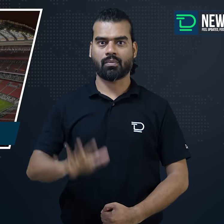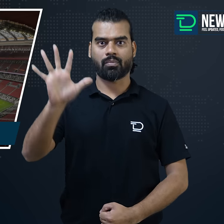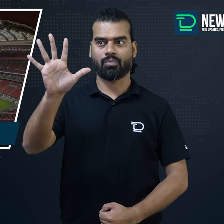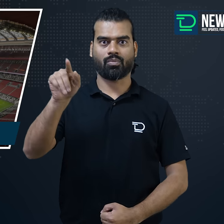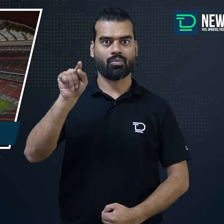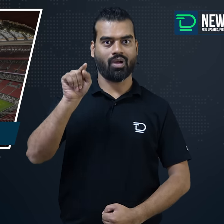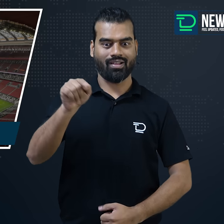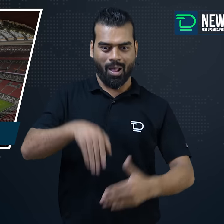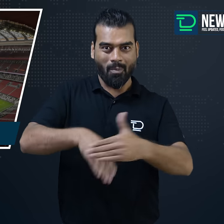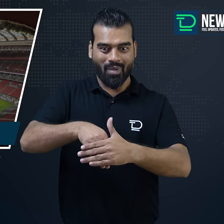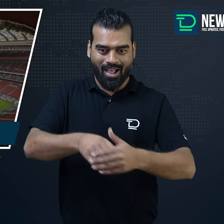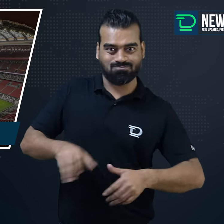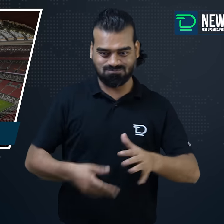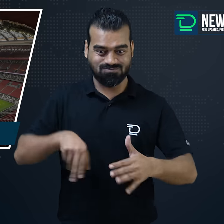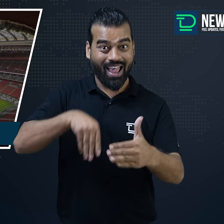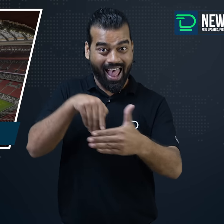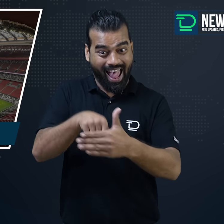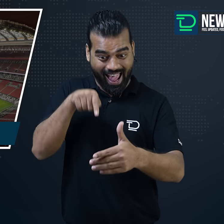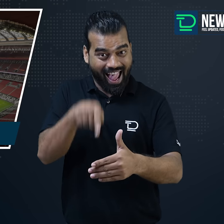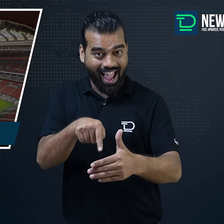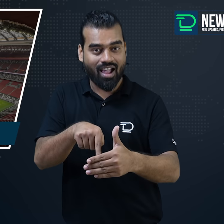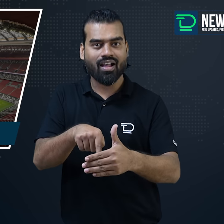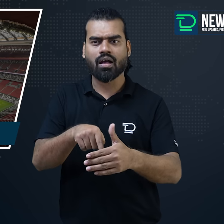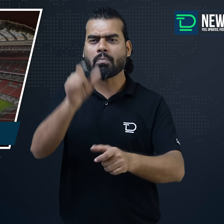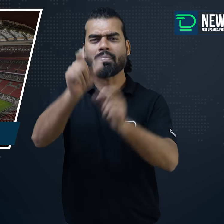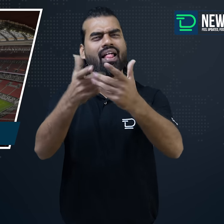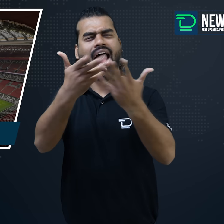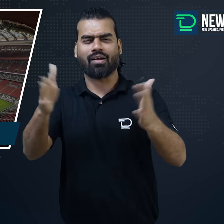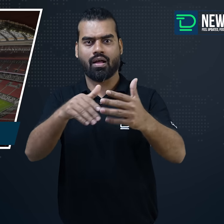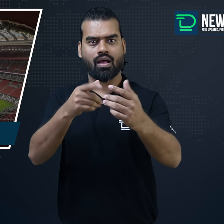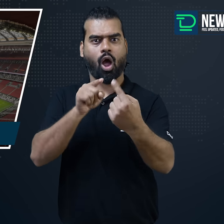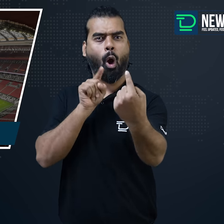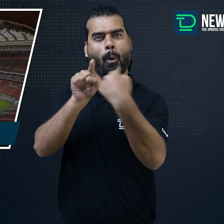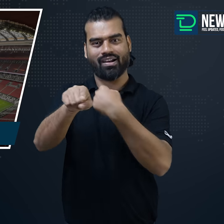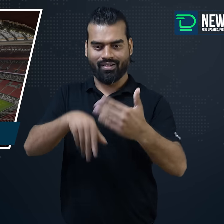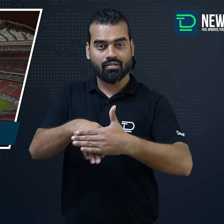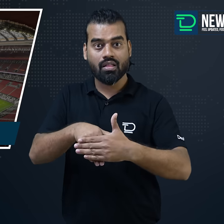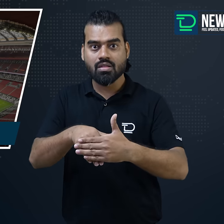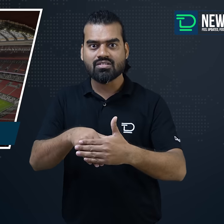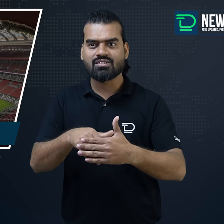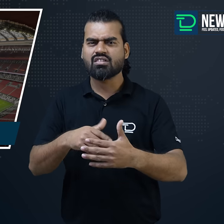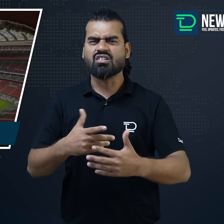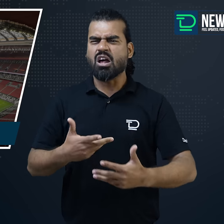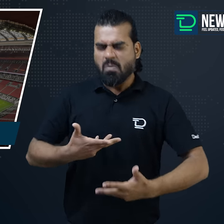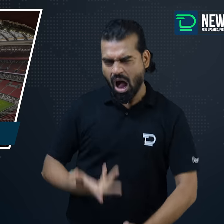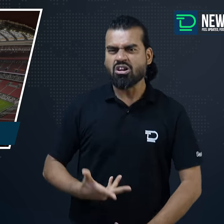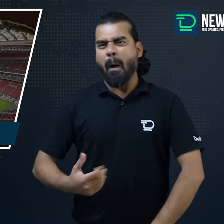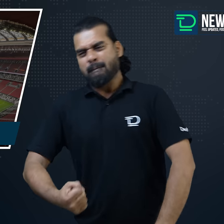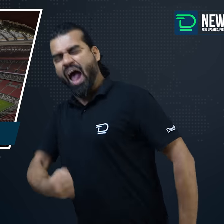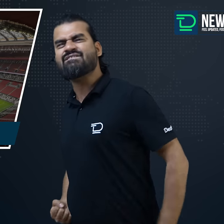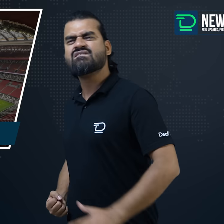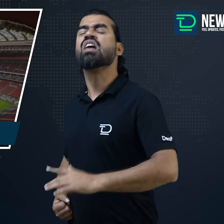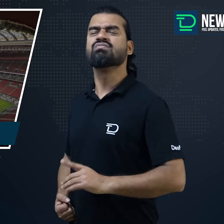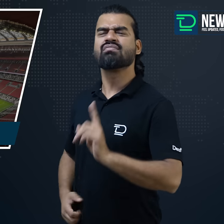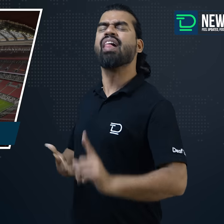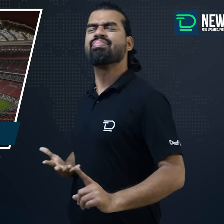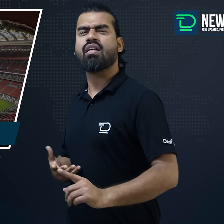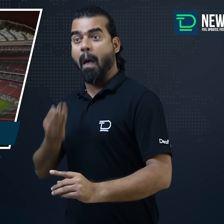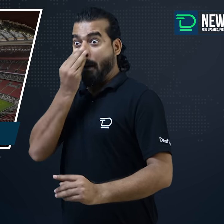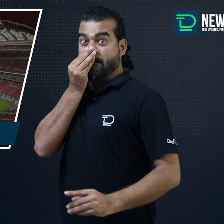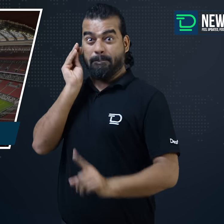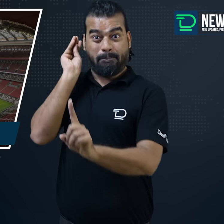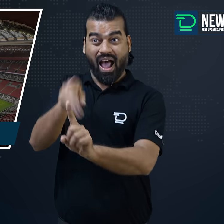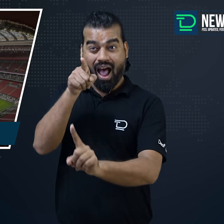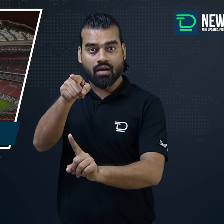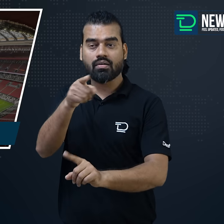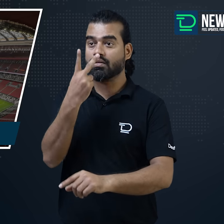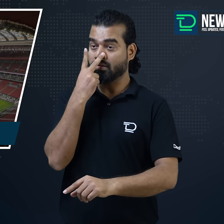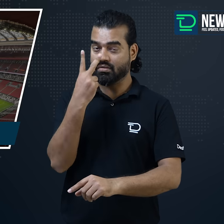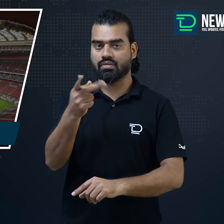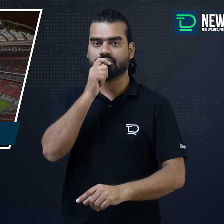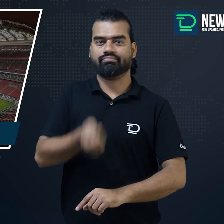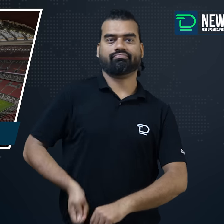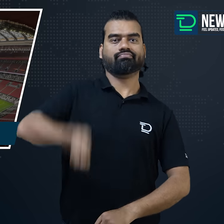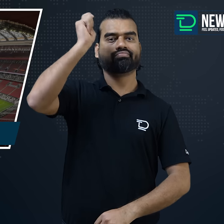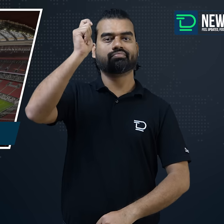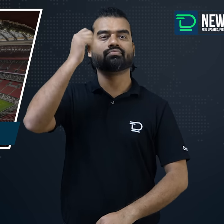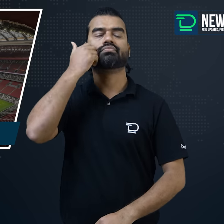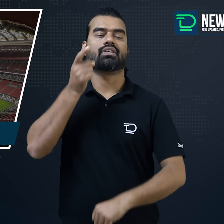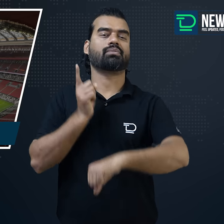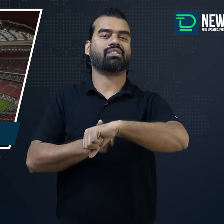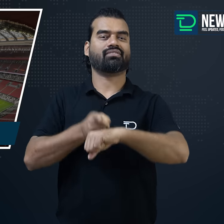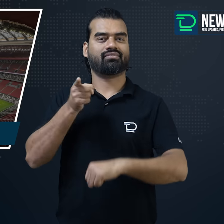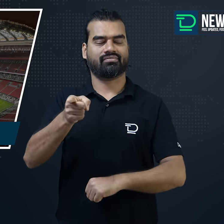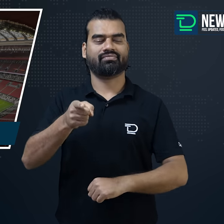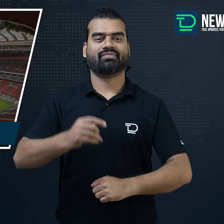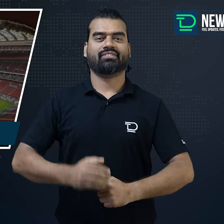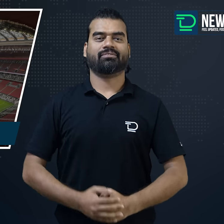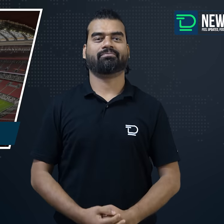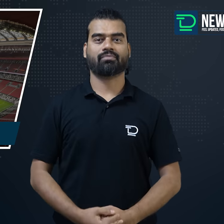5. Rude behaviors,